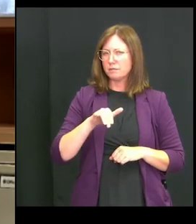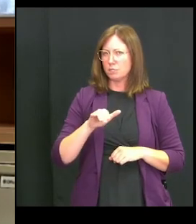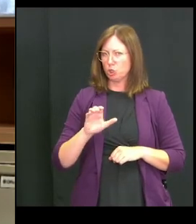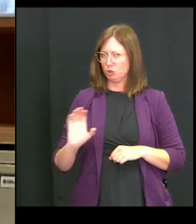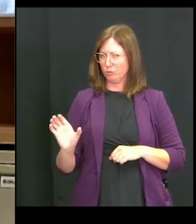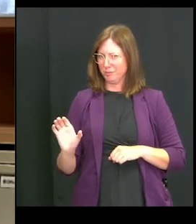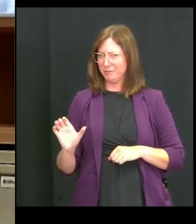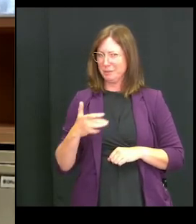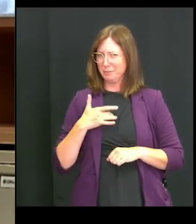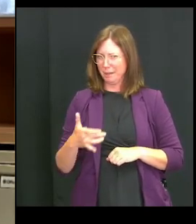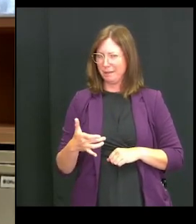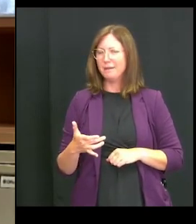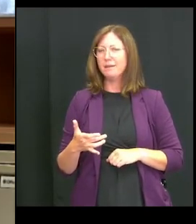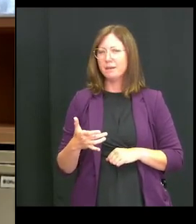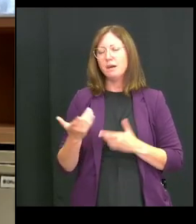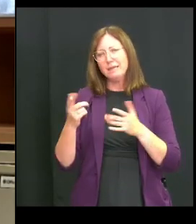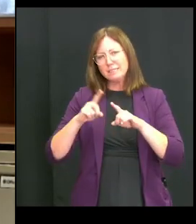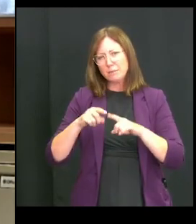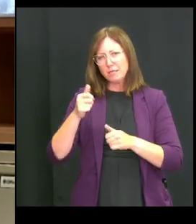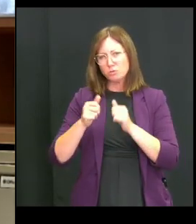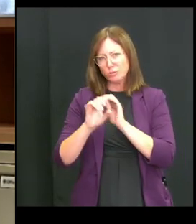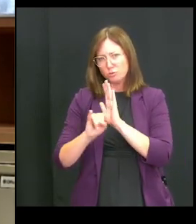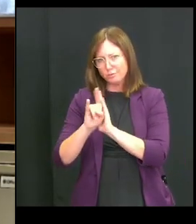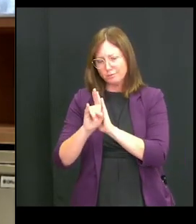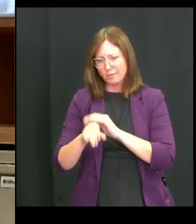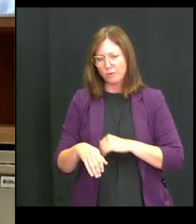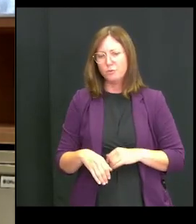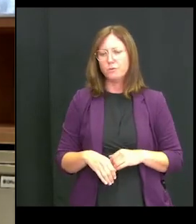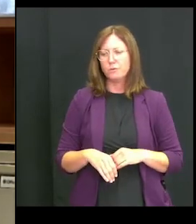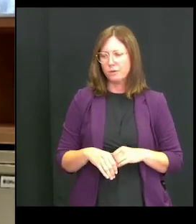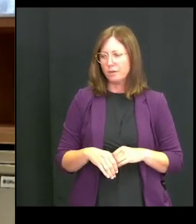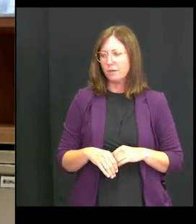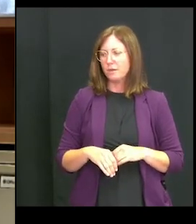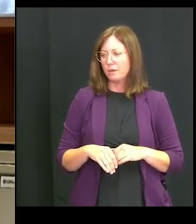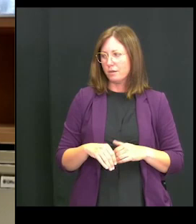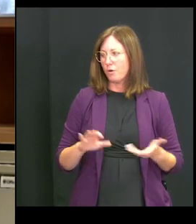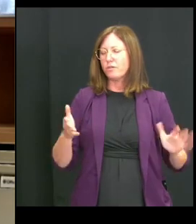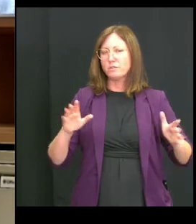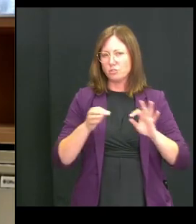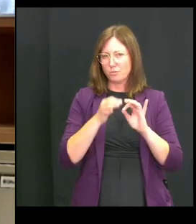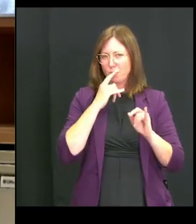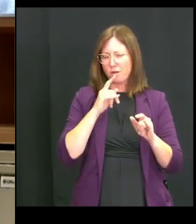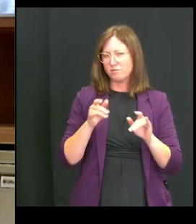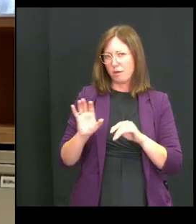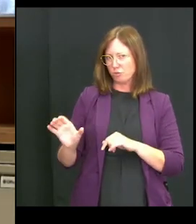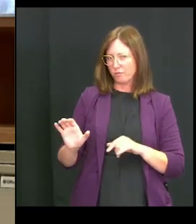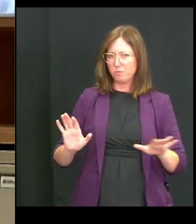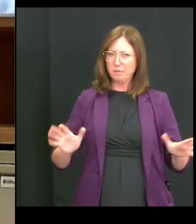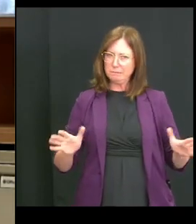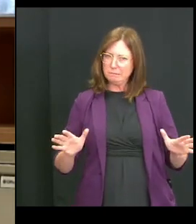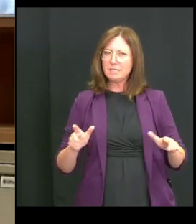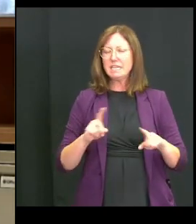It depends on the indicator that I use. So in my work, I have that self-placement scale that I show. That's the most conservative estimate.